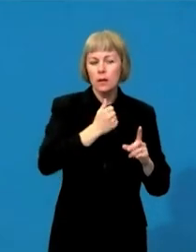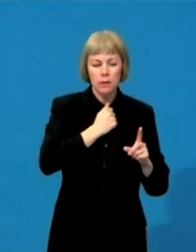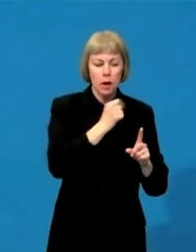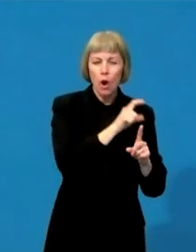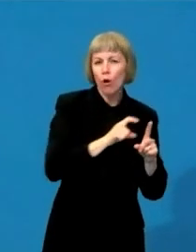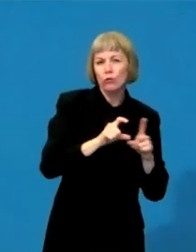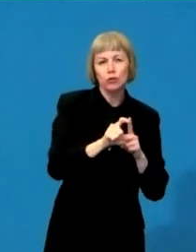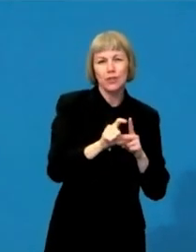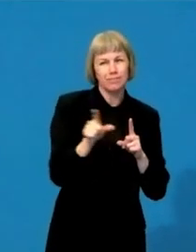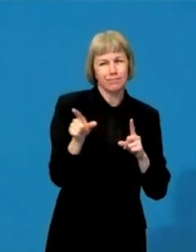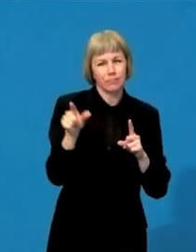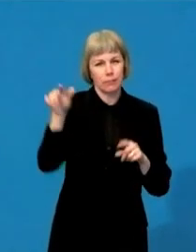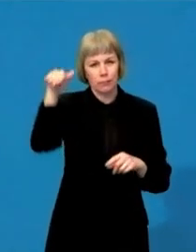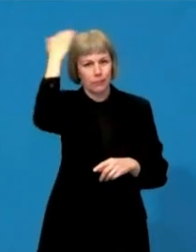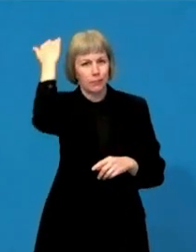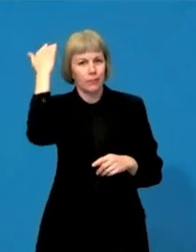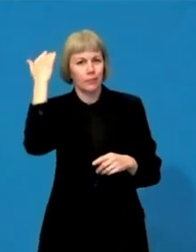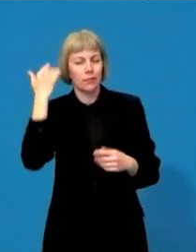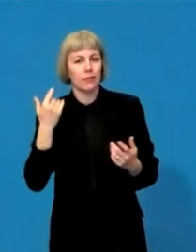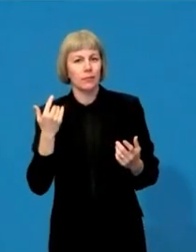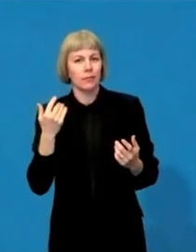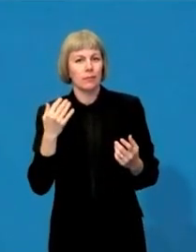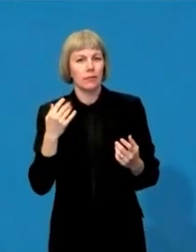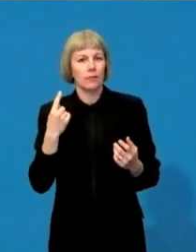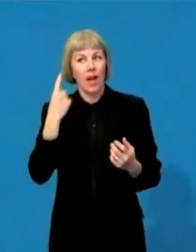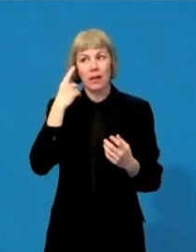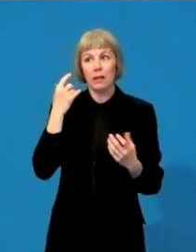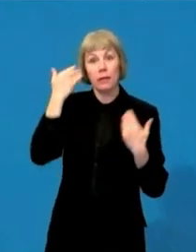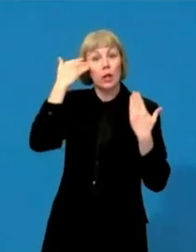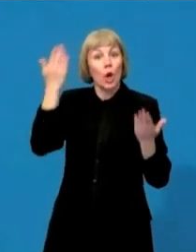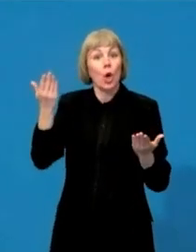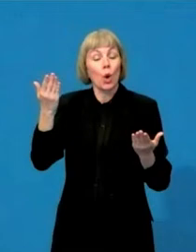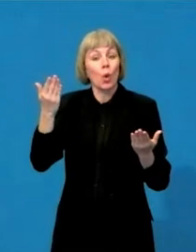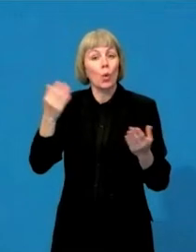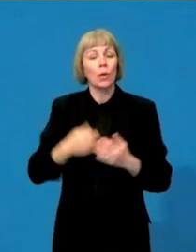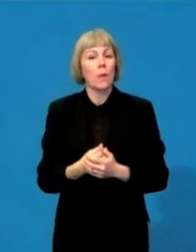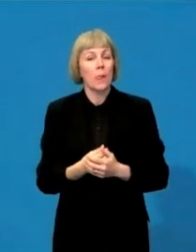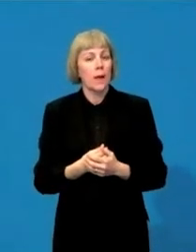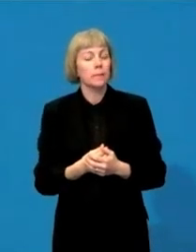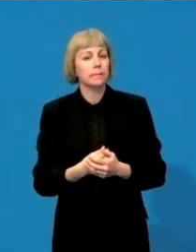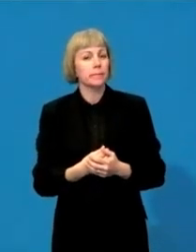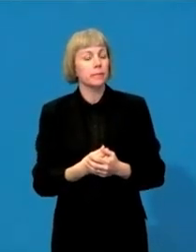Because I don't think it's really seen much or heard of much for someone with, you know,